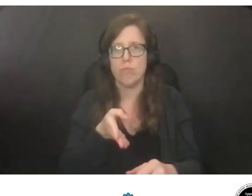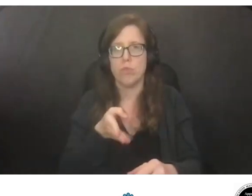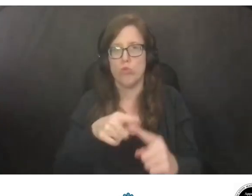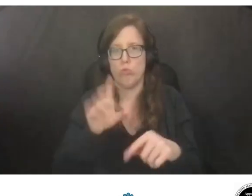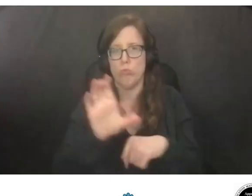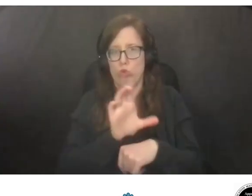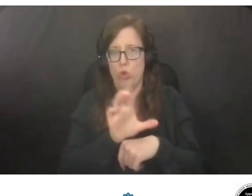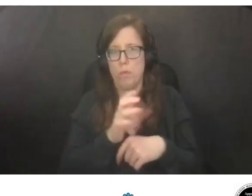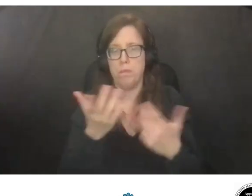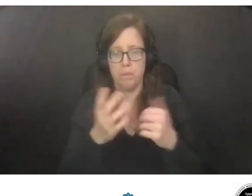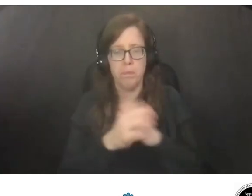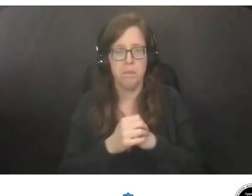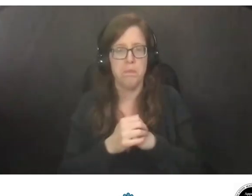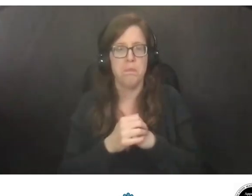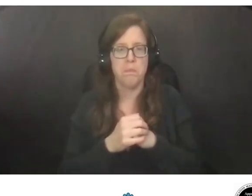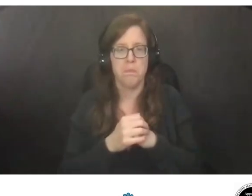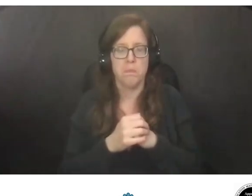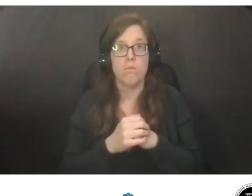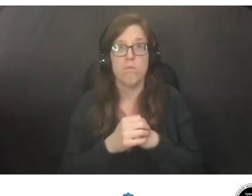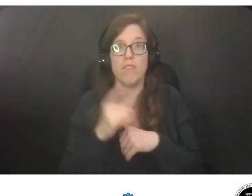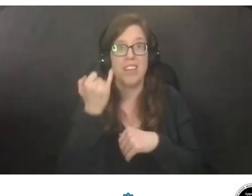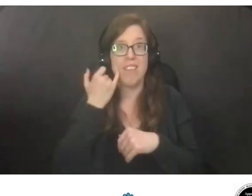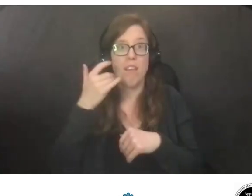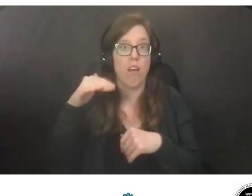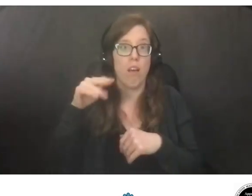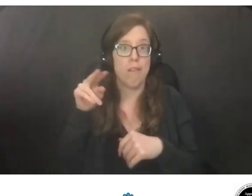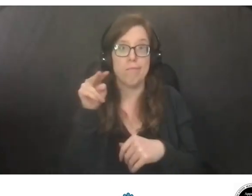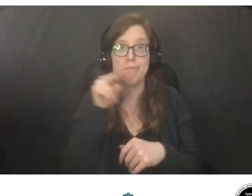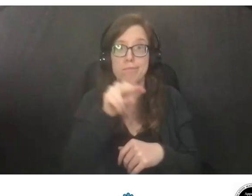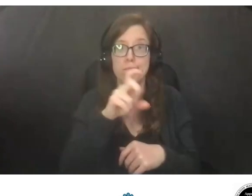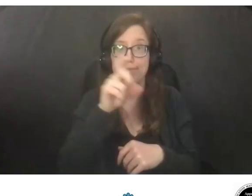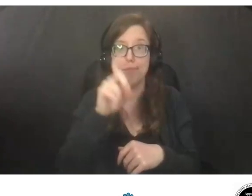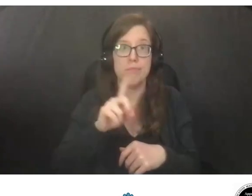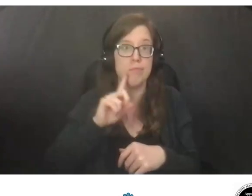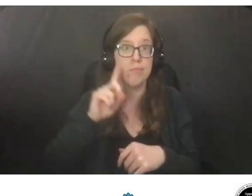So, if you've not visited the Texas Deafblind Project